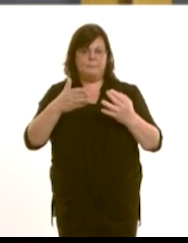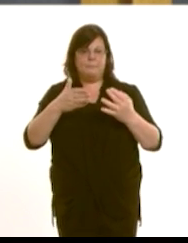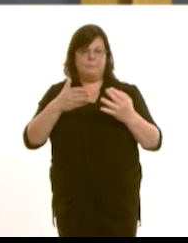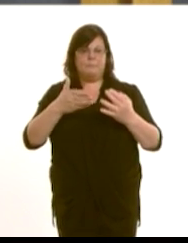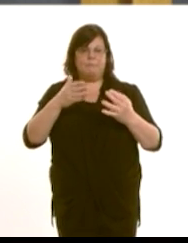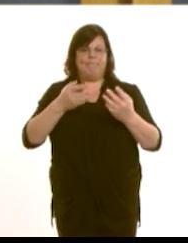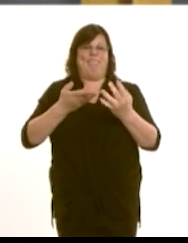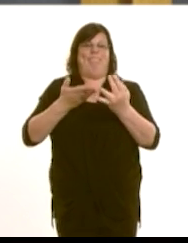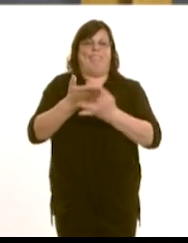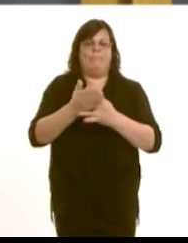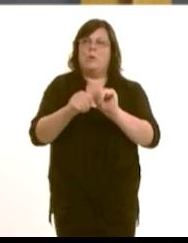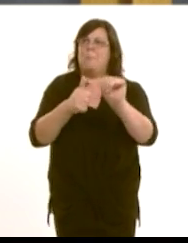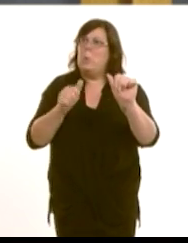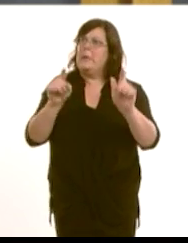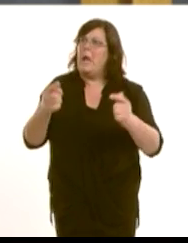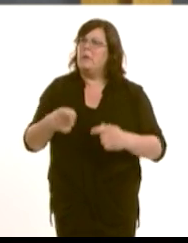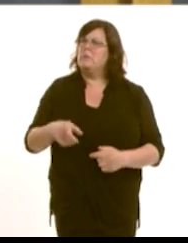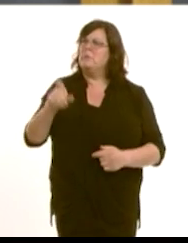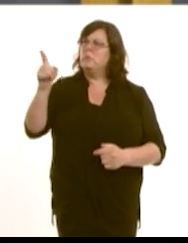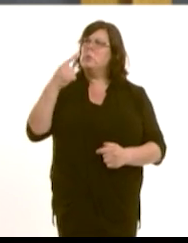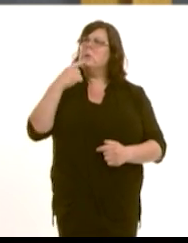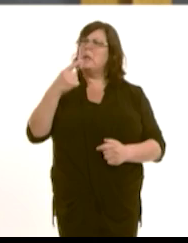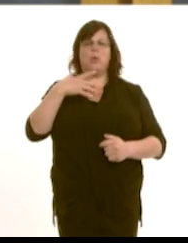Do you not see the contradiction between what is being said here about increasing facilities,